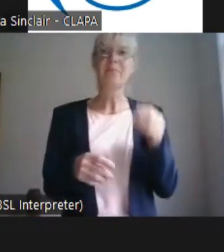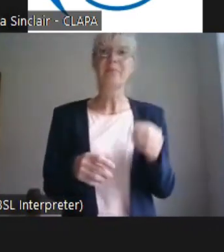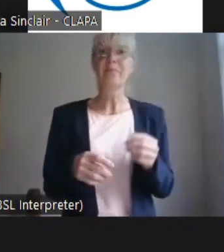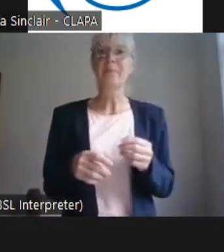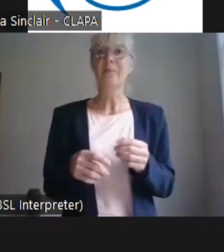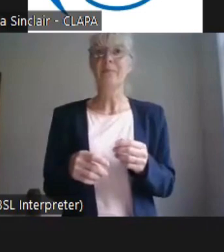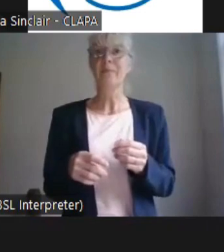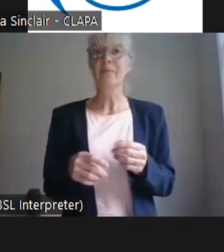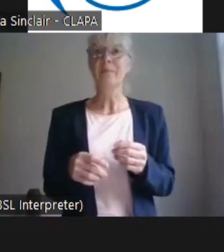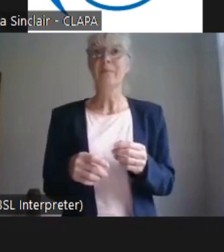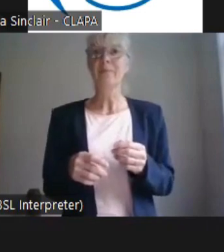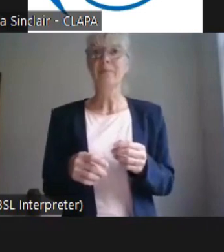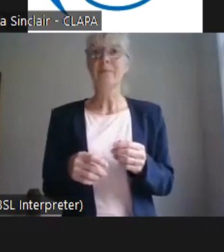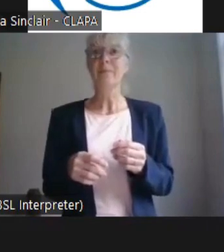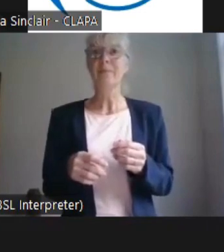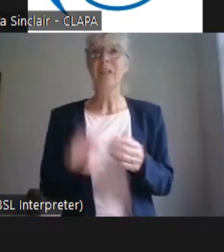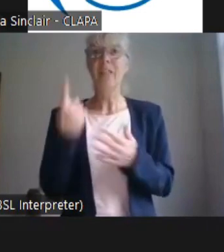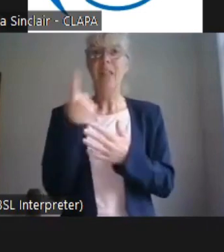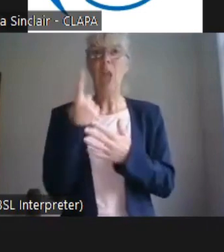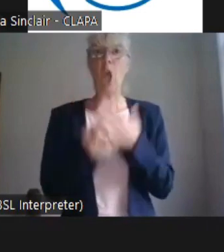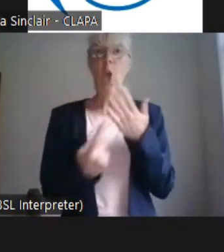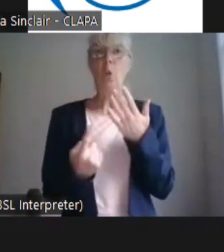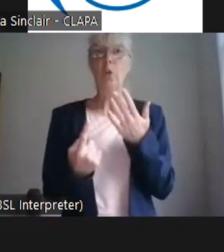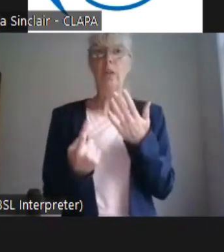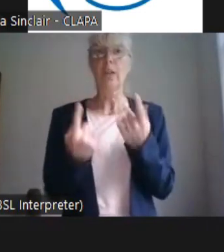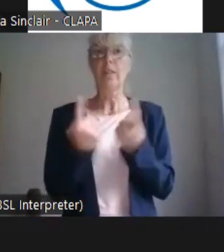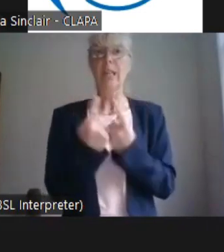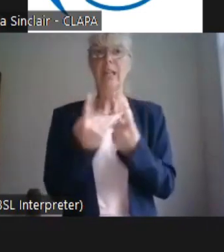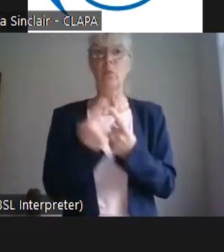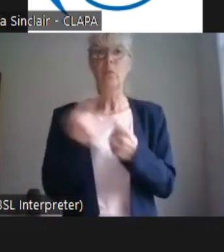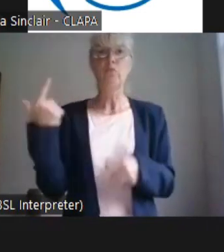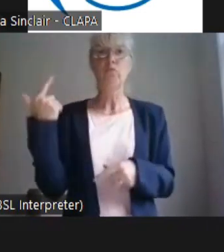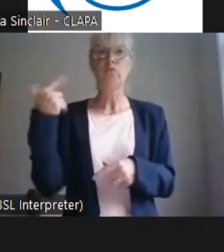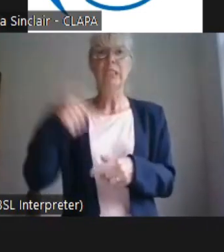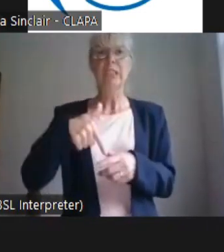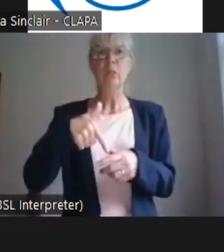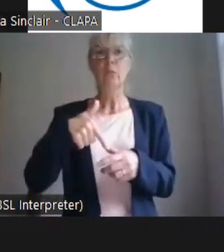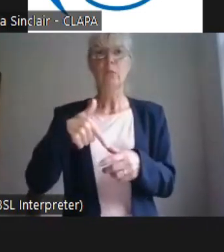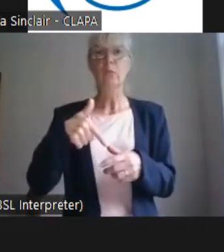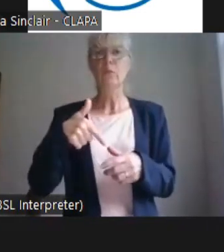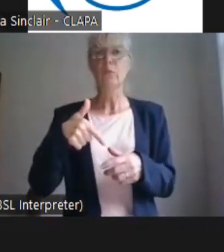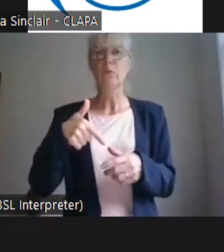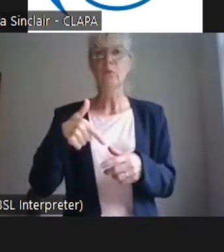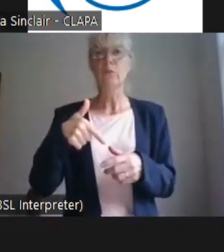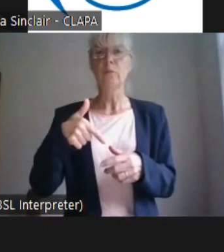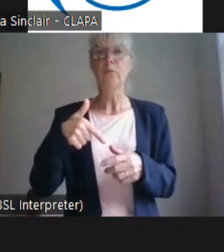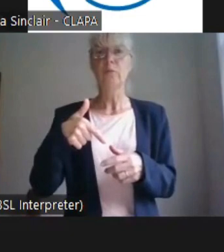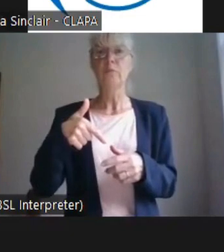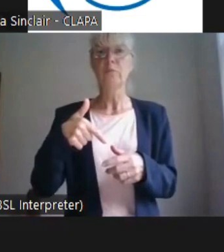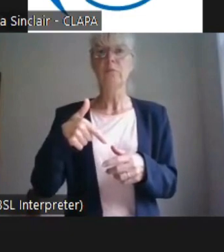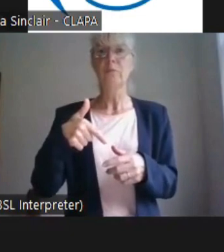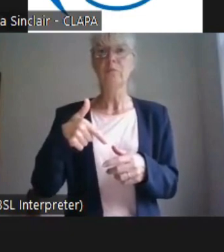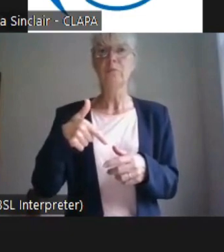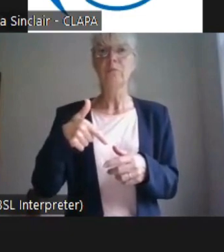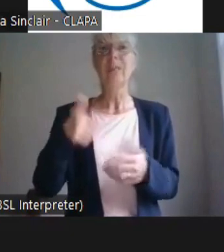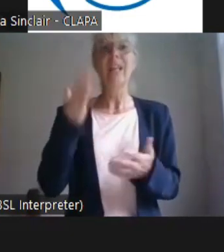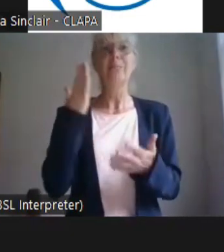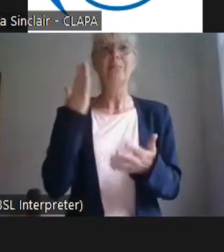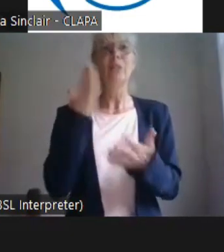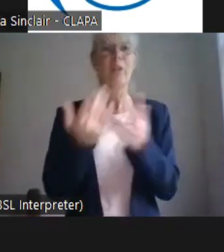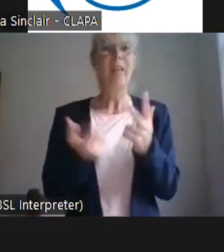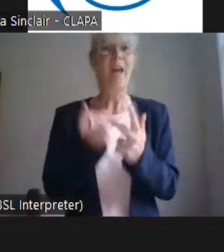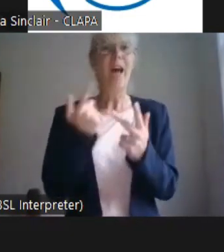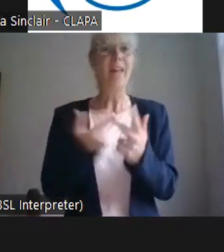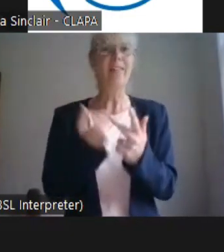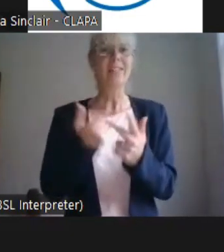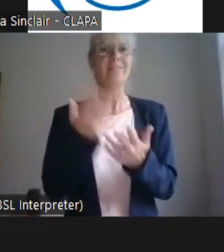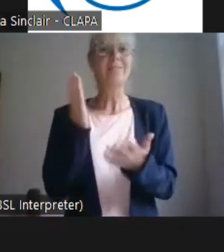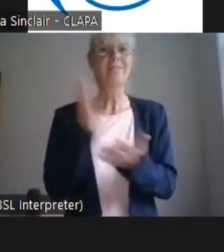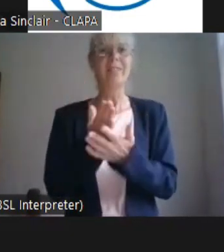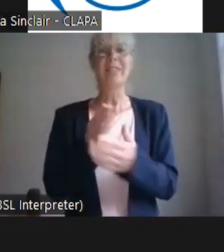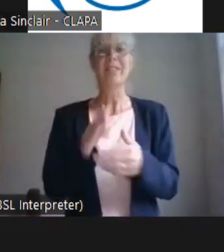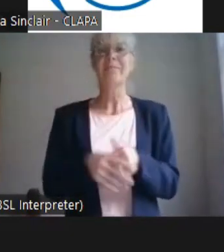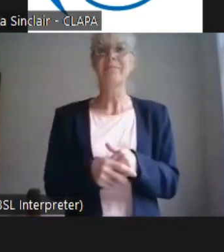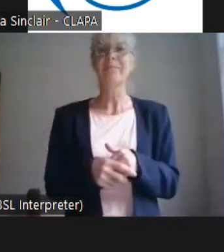find was in uh I think it was Bristol um but uh I'm sure there are some around um perhaps